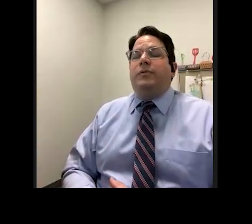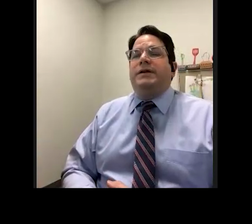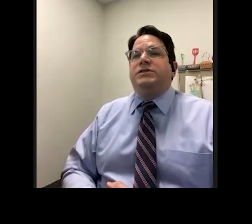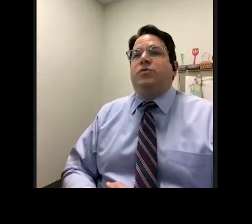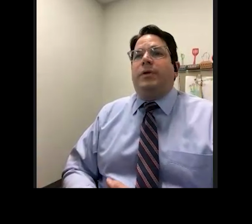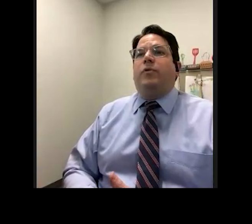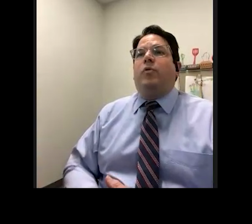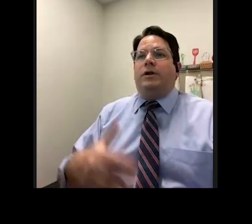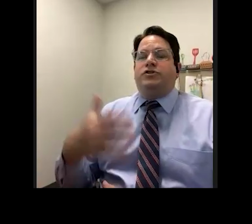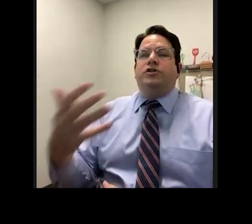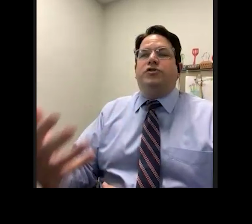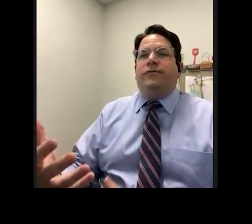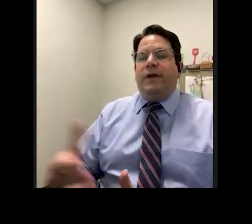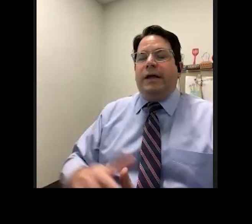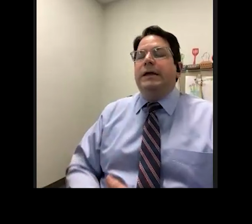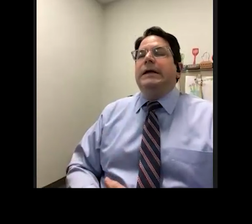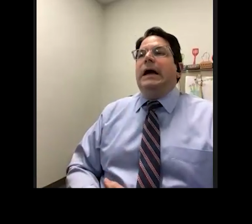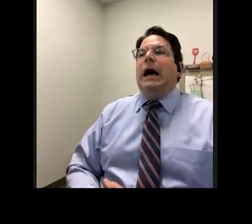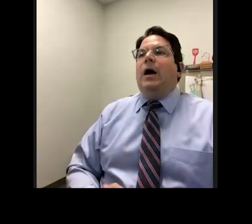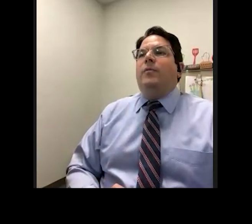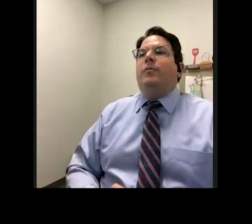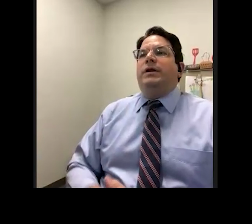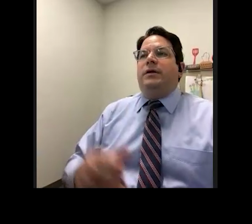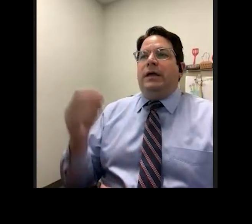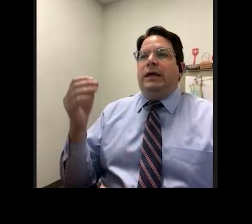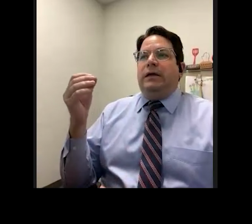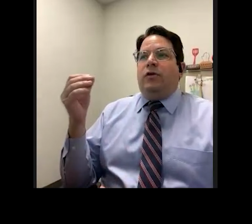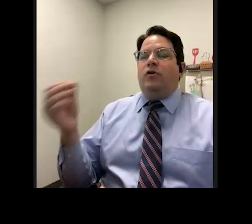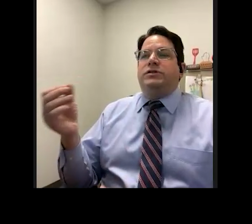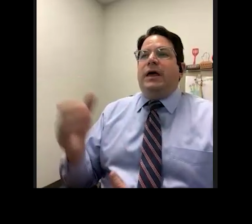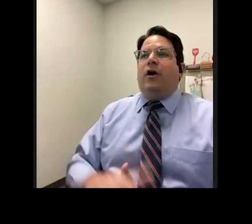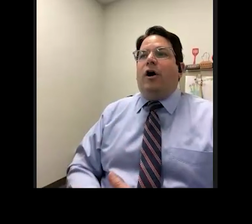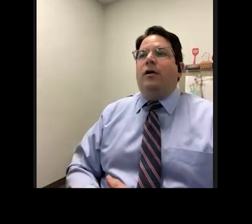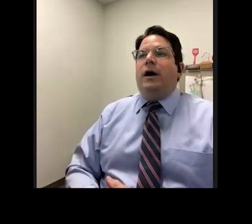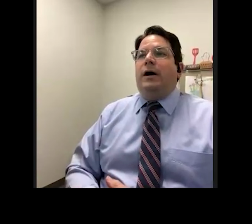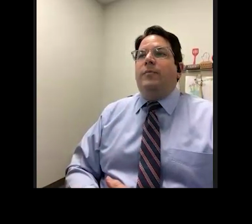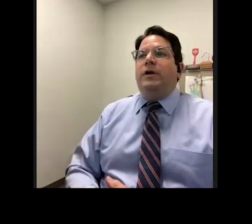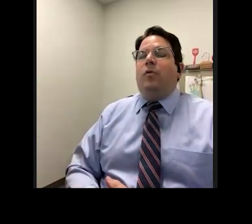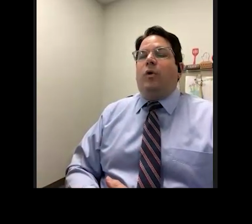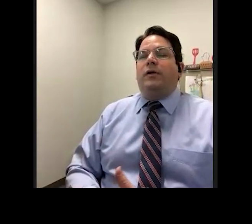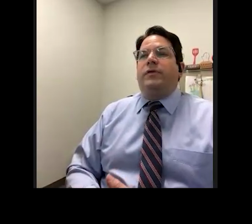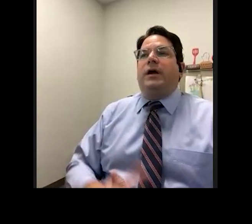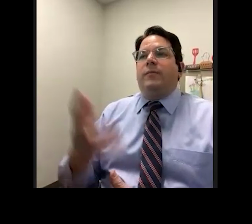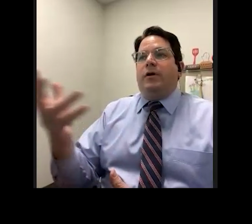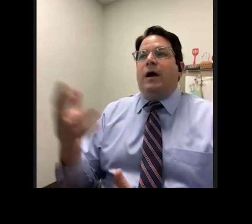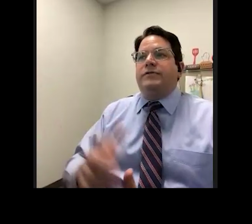you might be places where people want to charge you a fee. But those that are working for the government